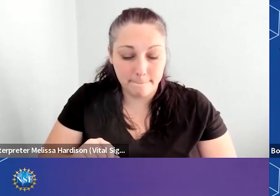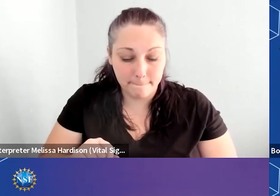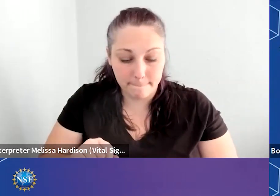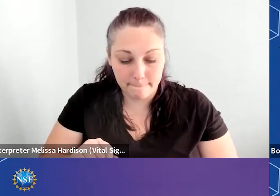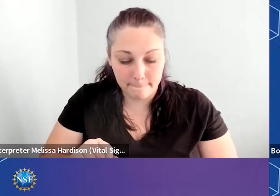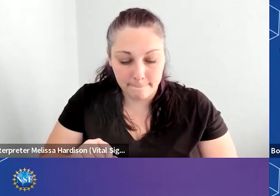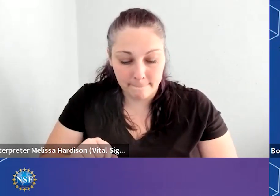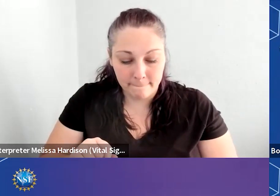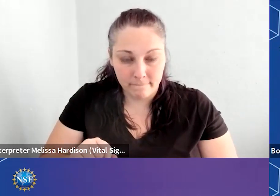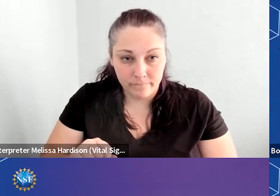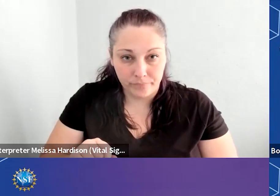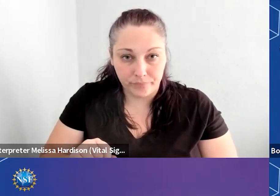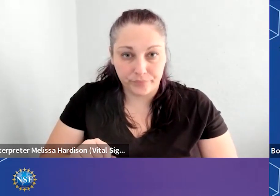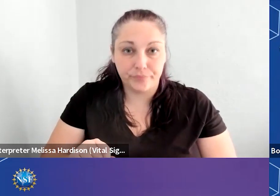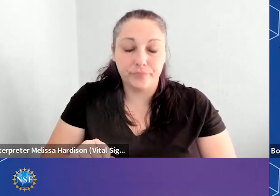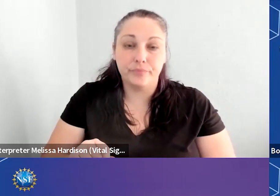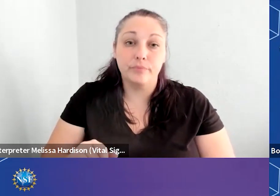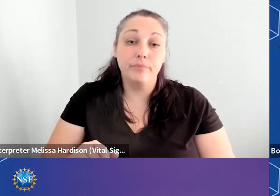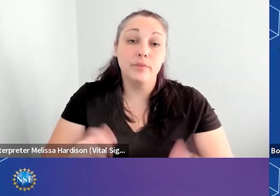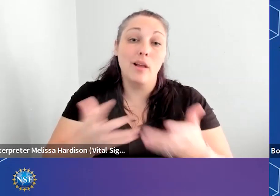Bonnie Green: So a lot of the behavioral and social sciences